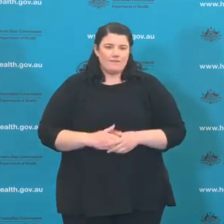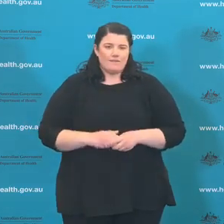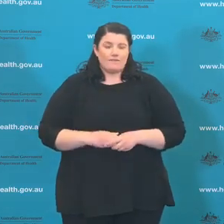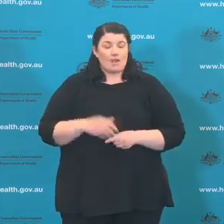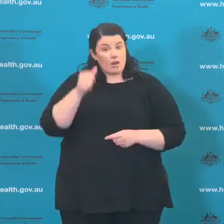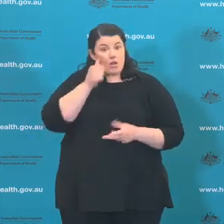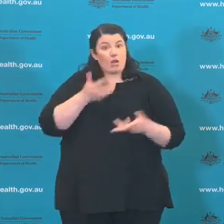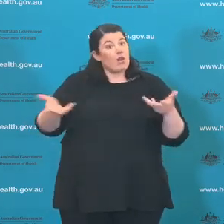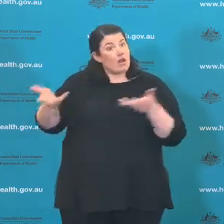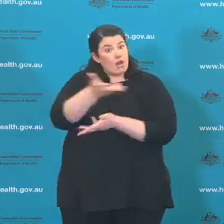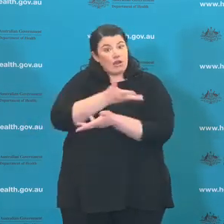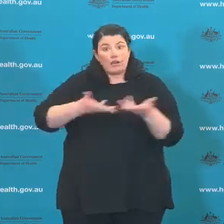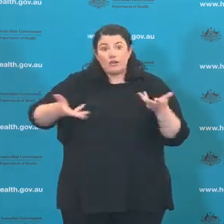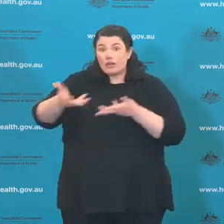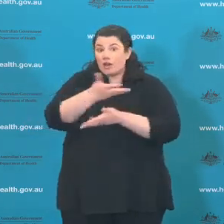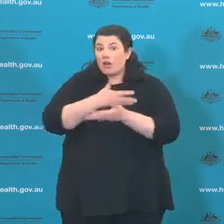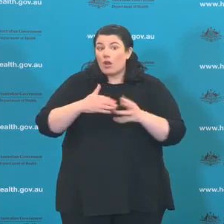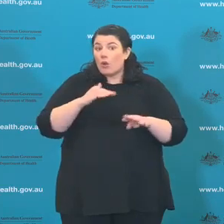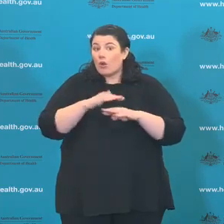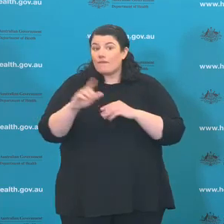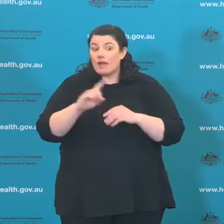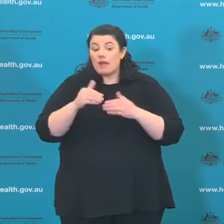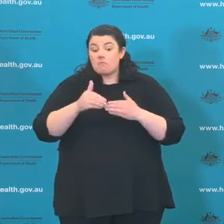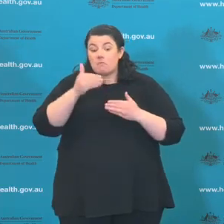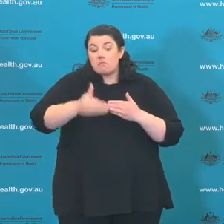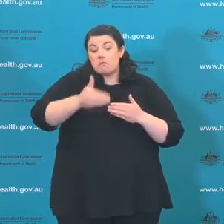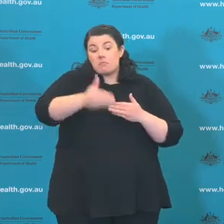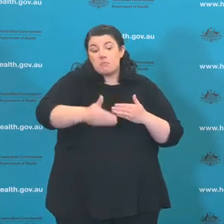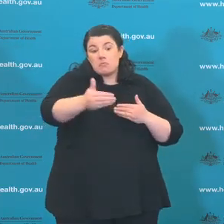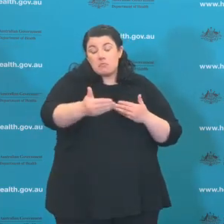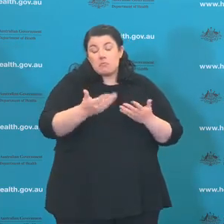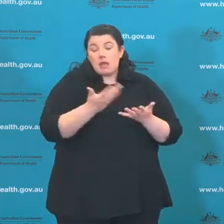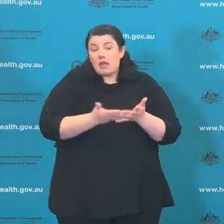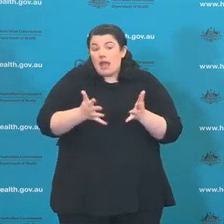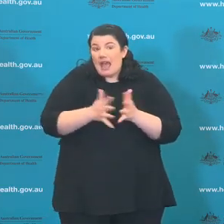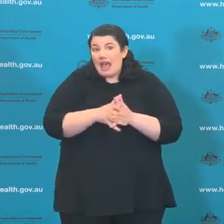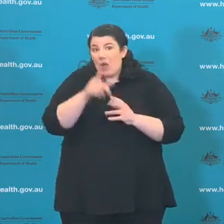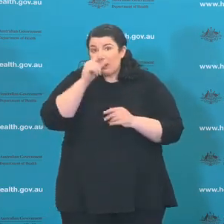going on around what might be possible? How might you make this work? At this